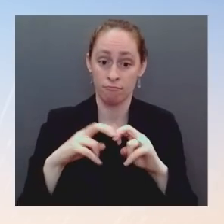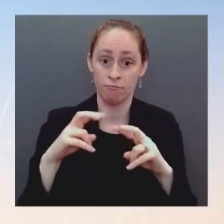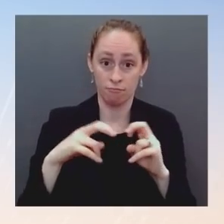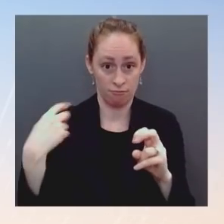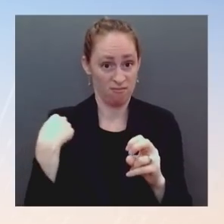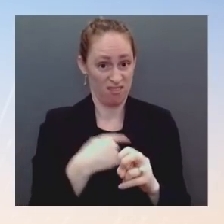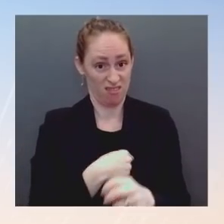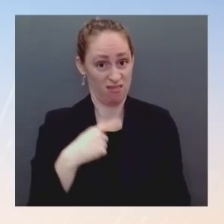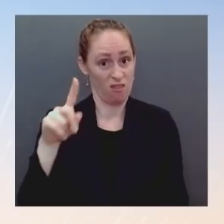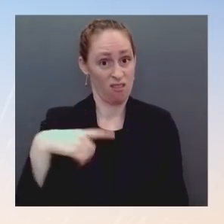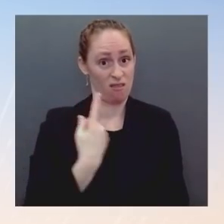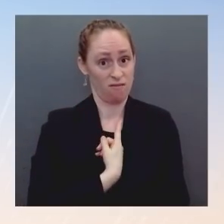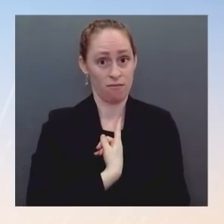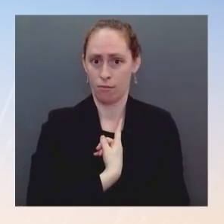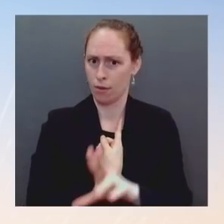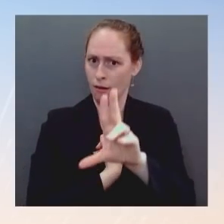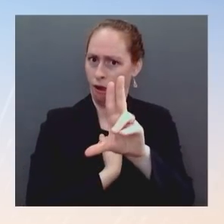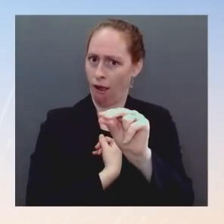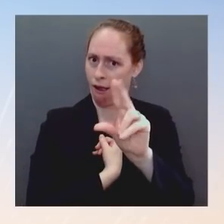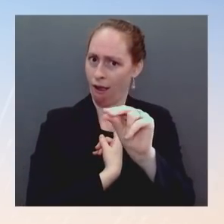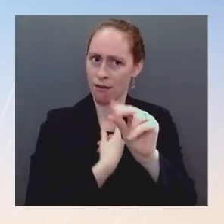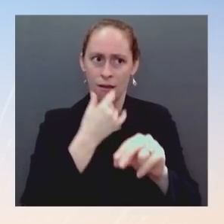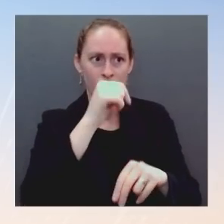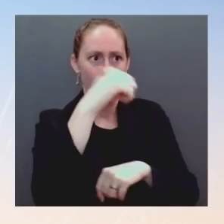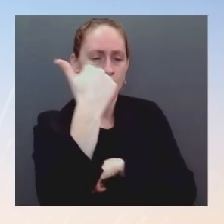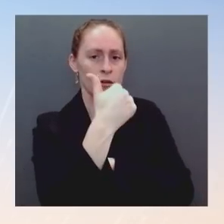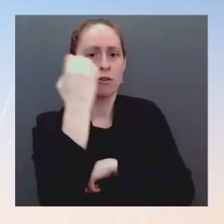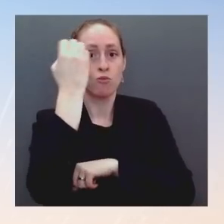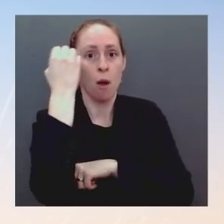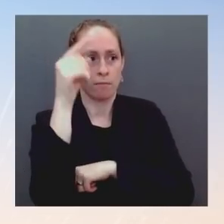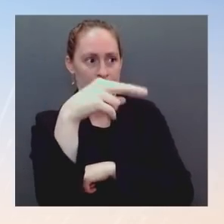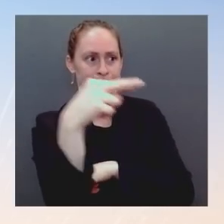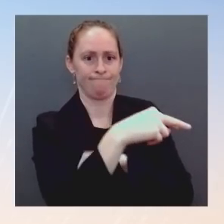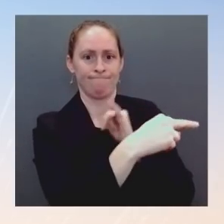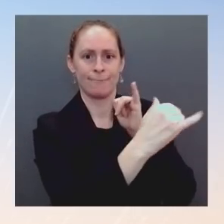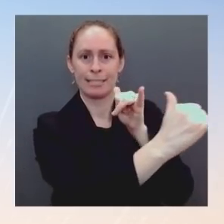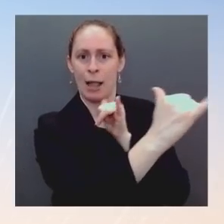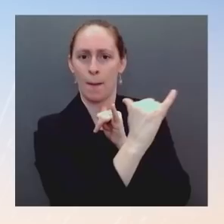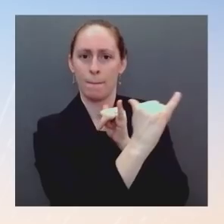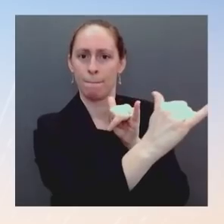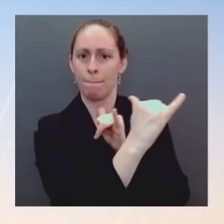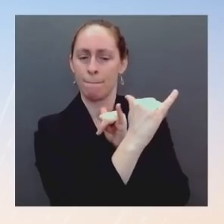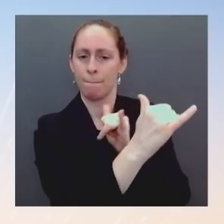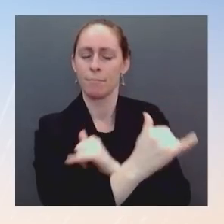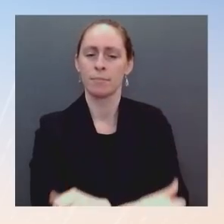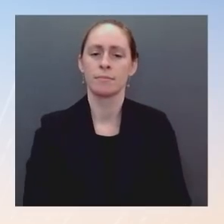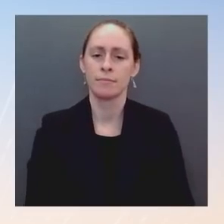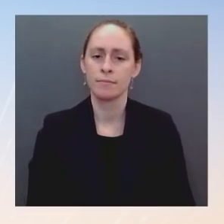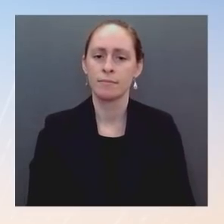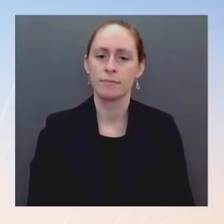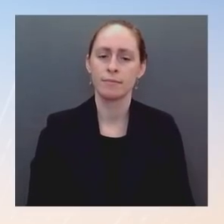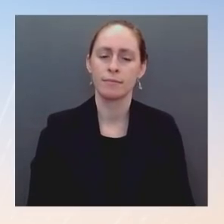they have the power and ability to deescalate: to pull their troops back from the border,